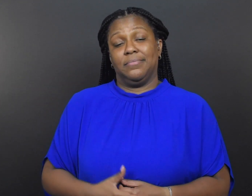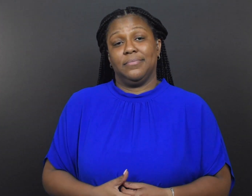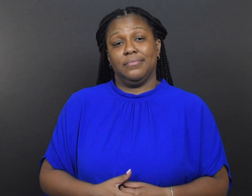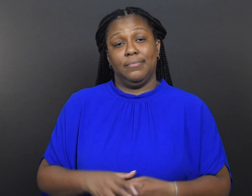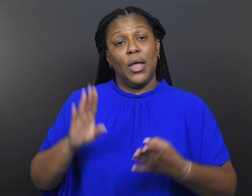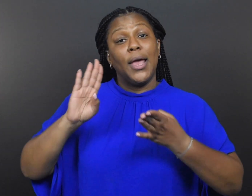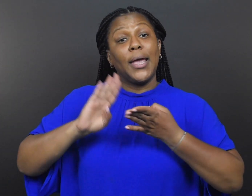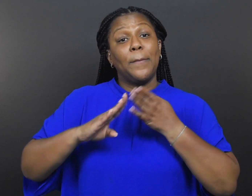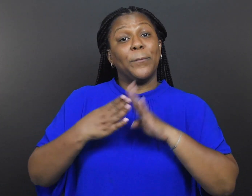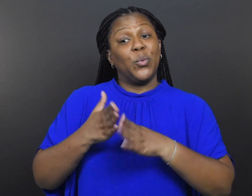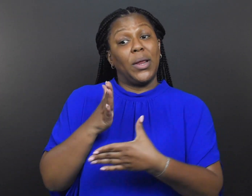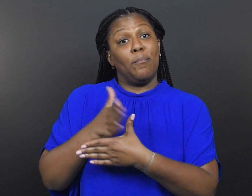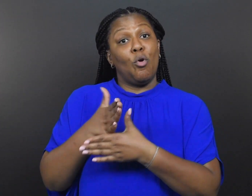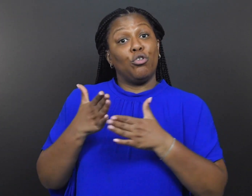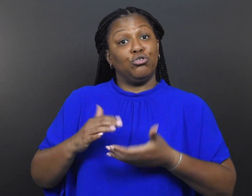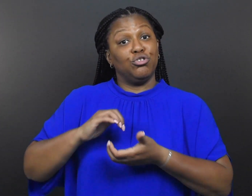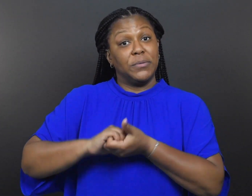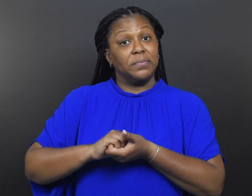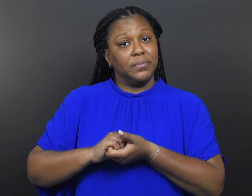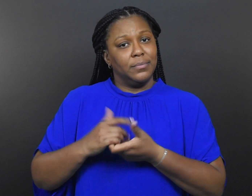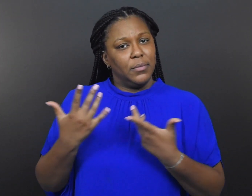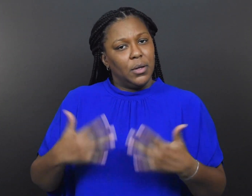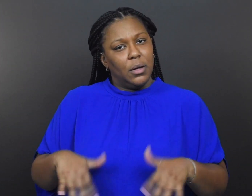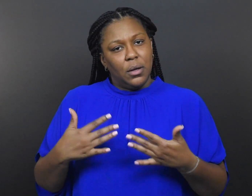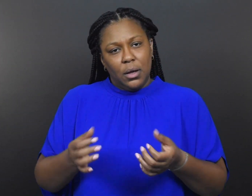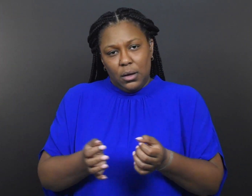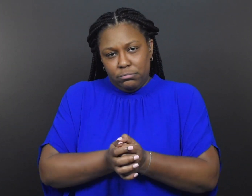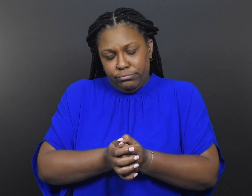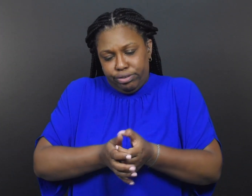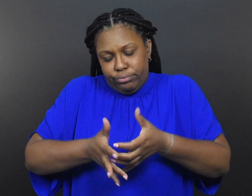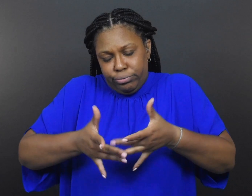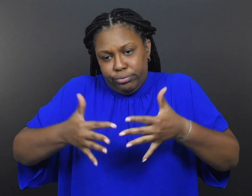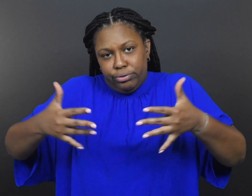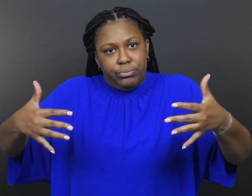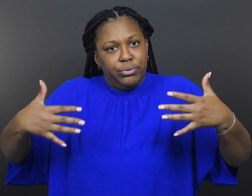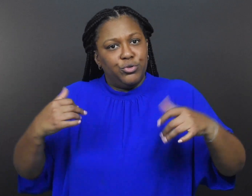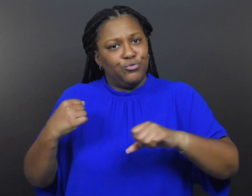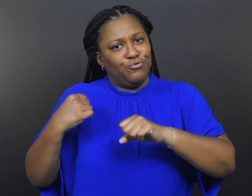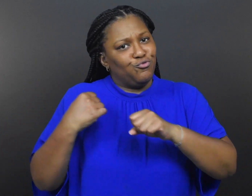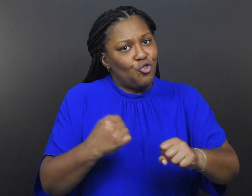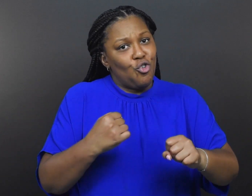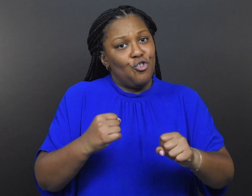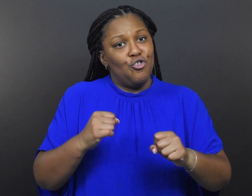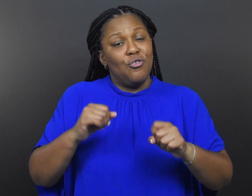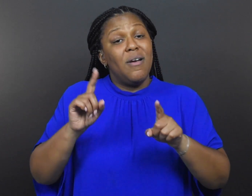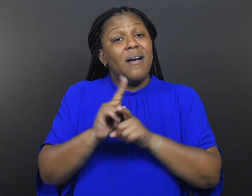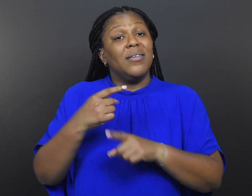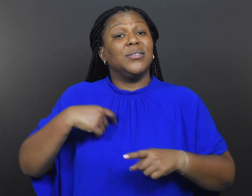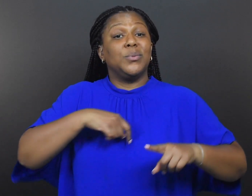Community partnerships grew much stronger as "we helped each other and shared best practices"